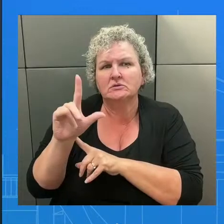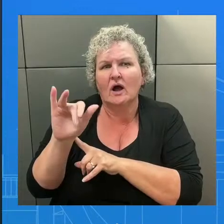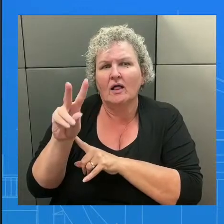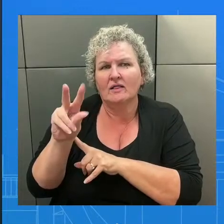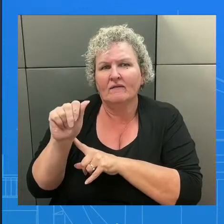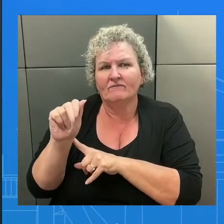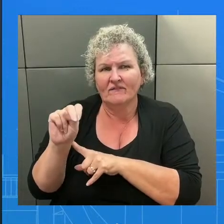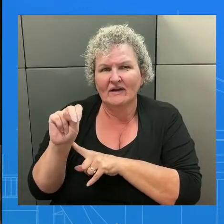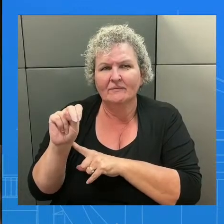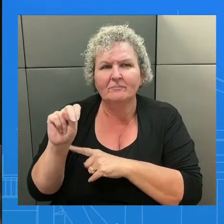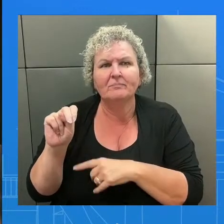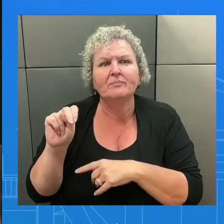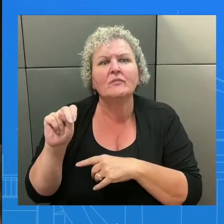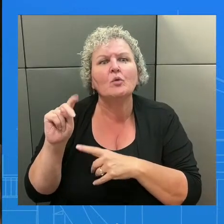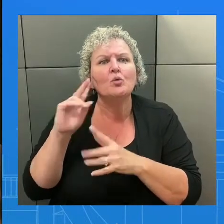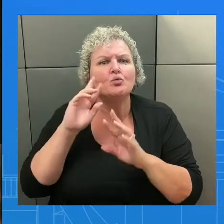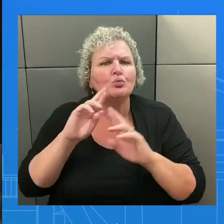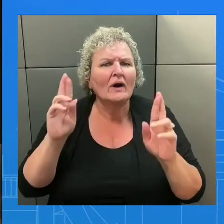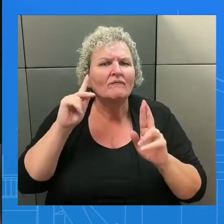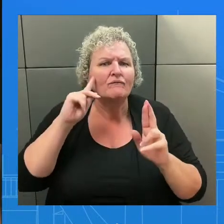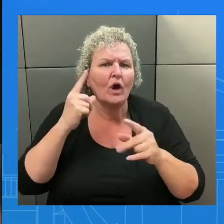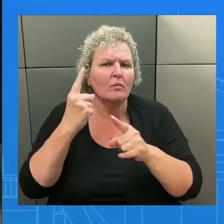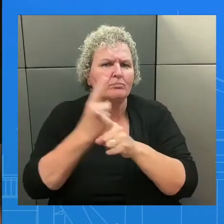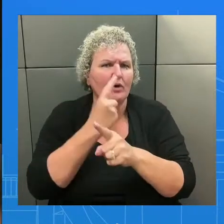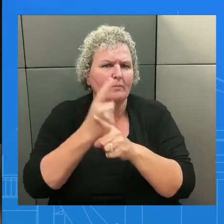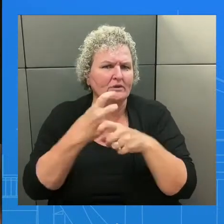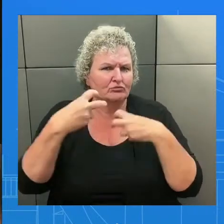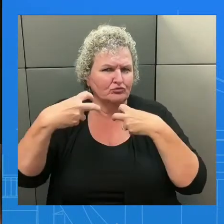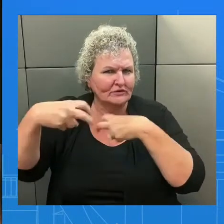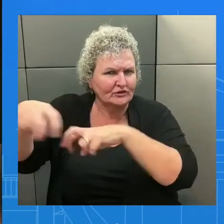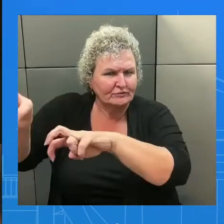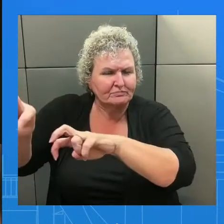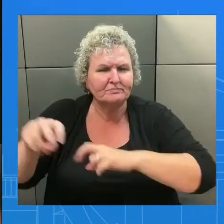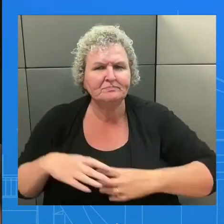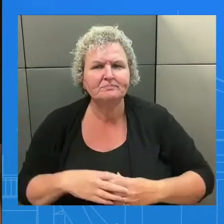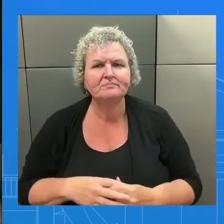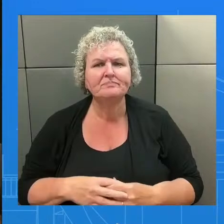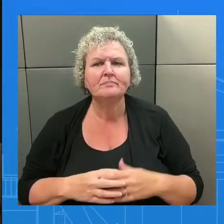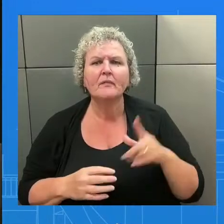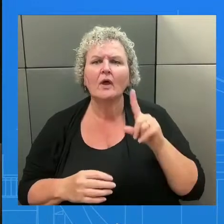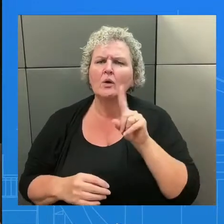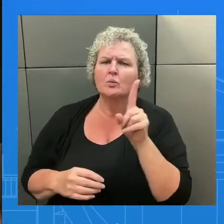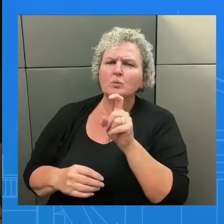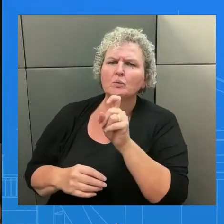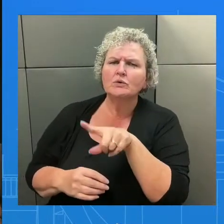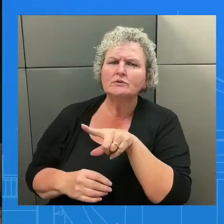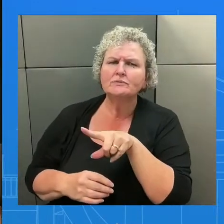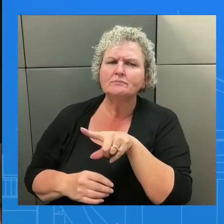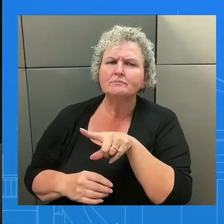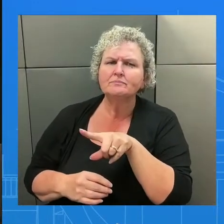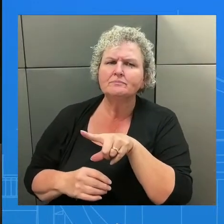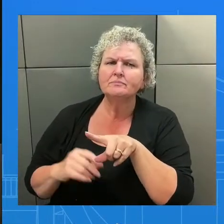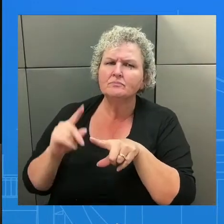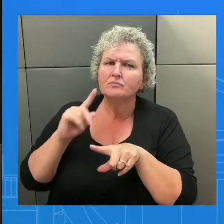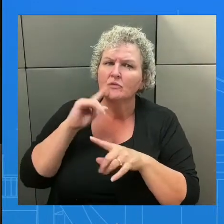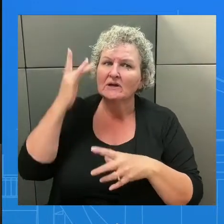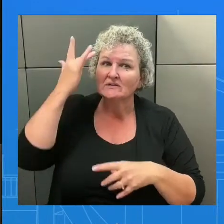The Press: And there are intelligence officials who have warned that foreign adversaries might be looking to stoke violence